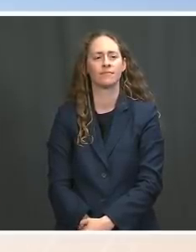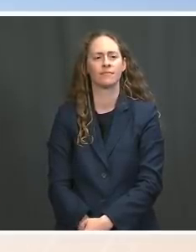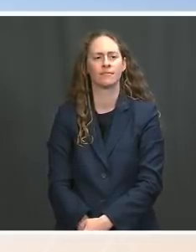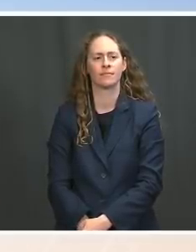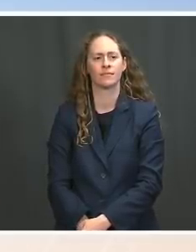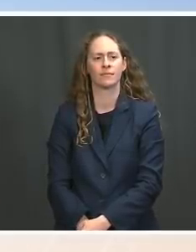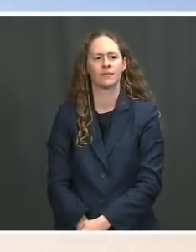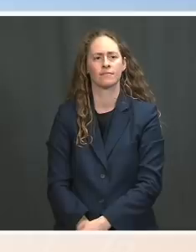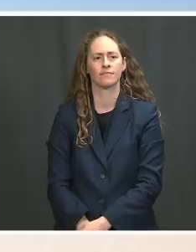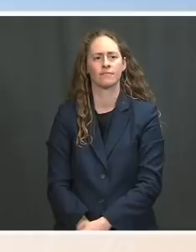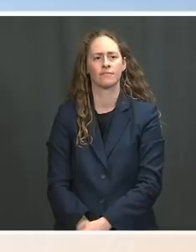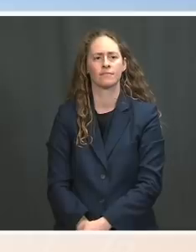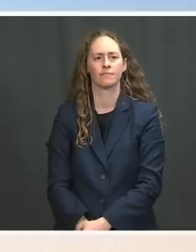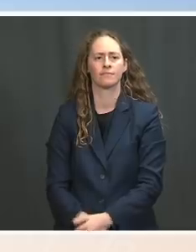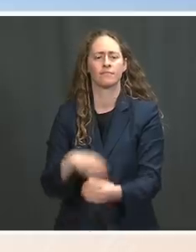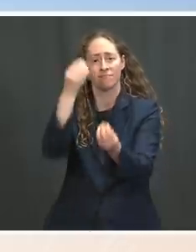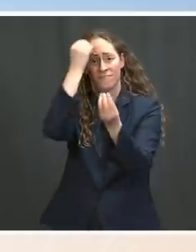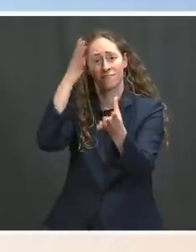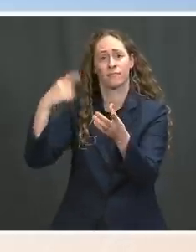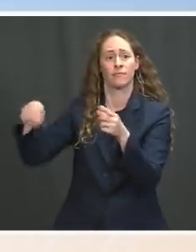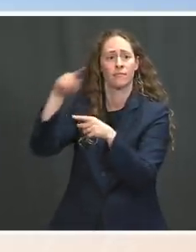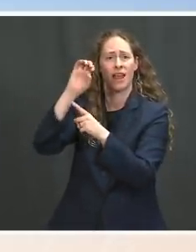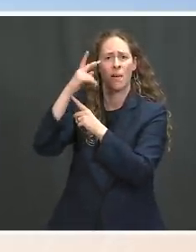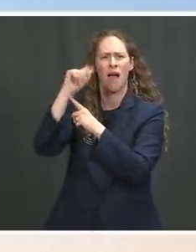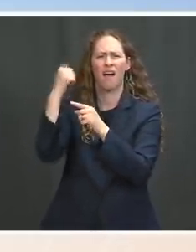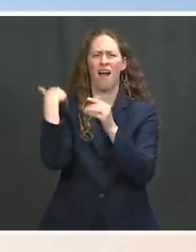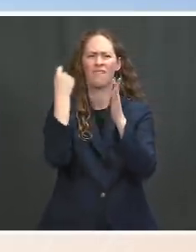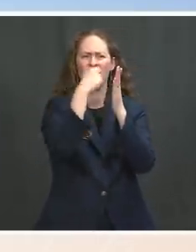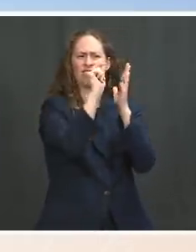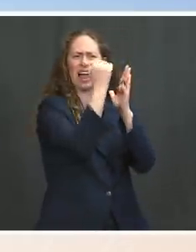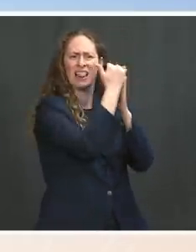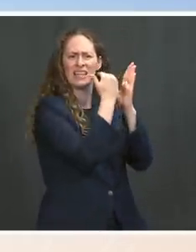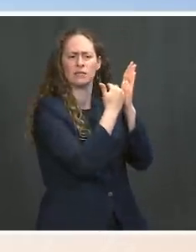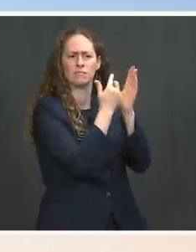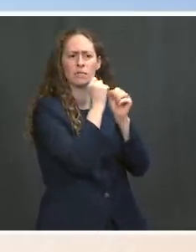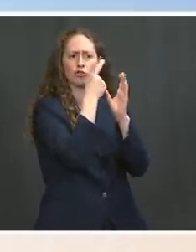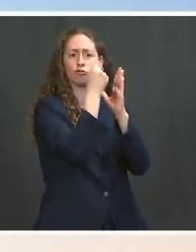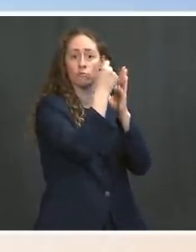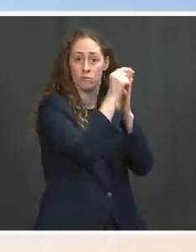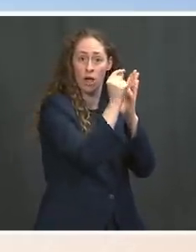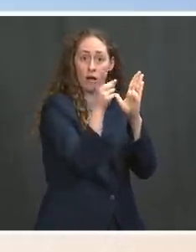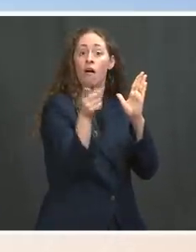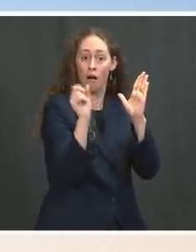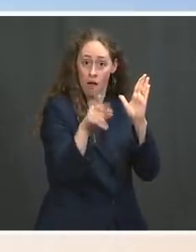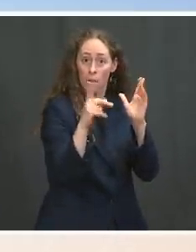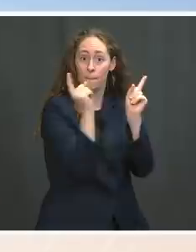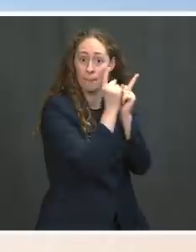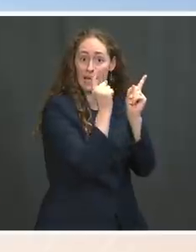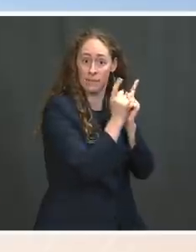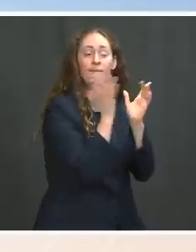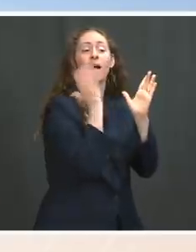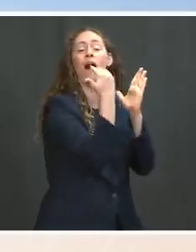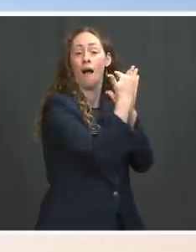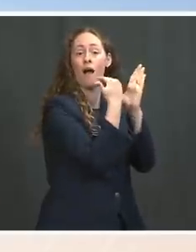Any such waiver is limited in both geographic scope and in the duration to mitigate any potential impacts